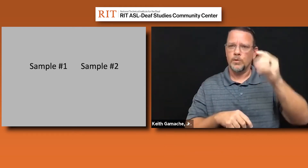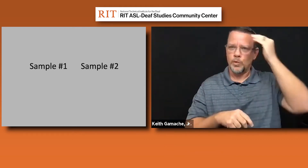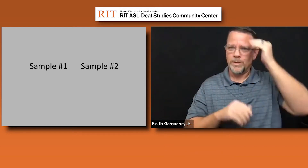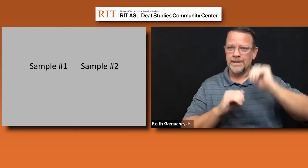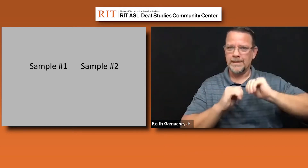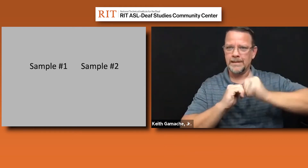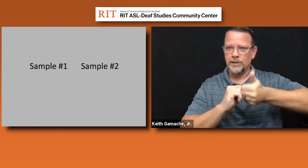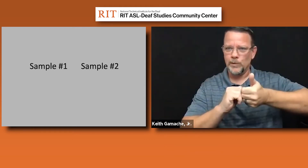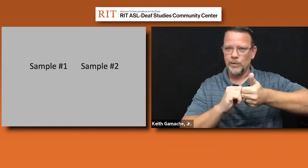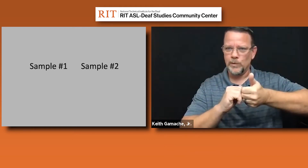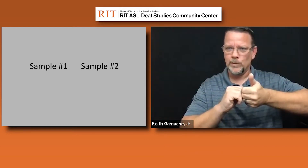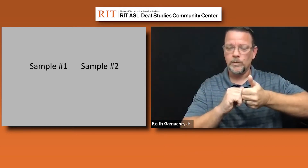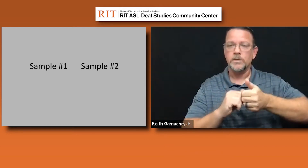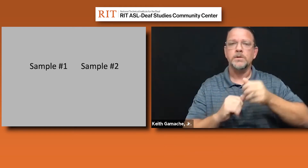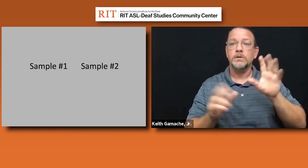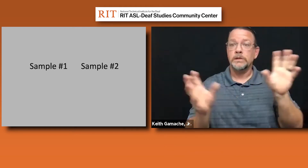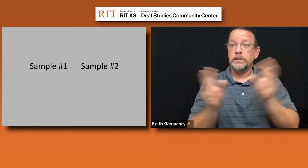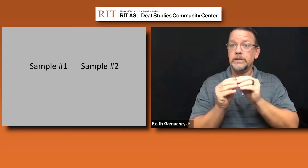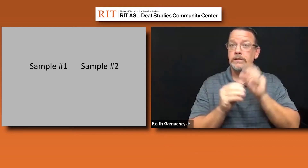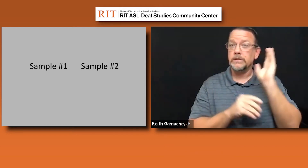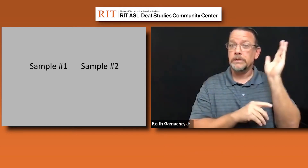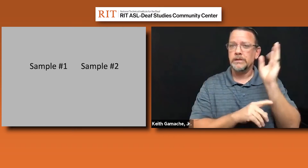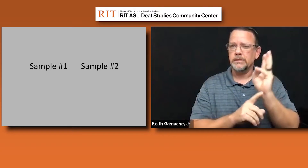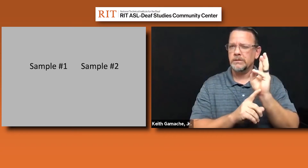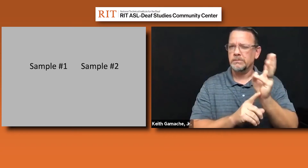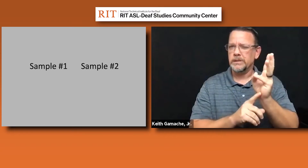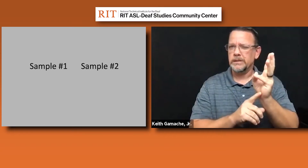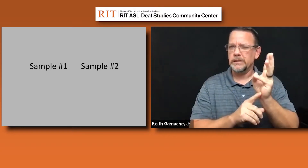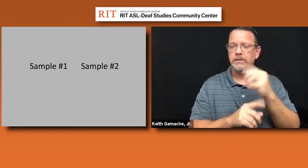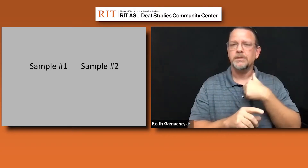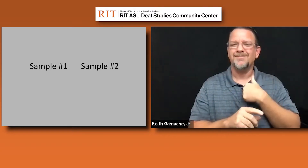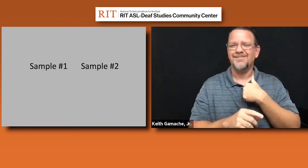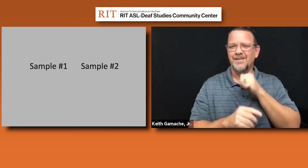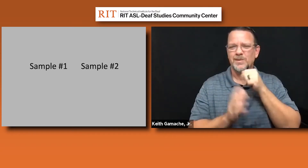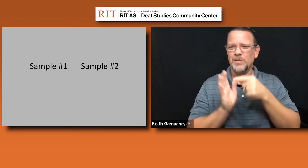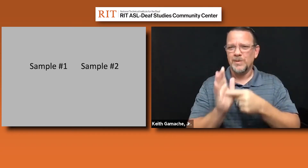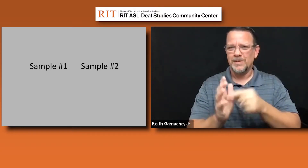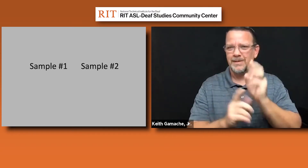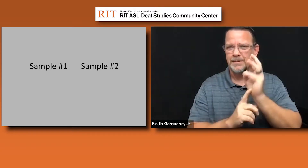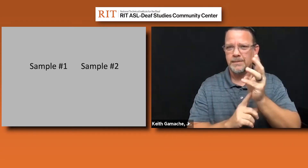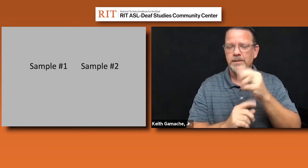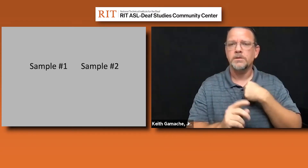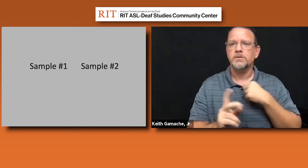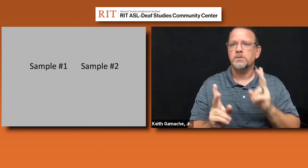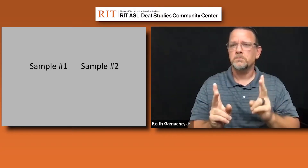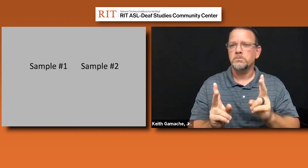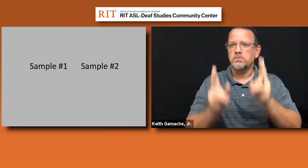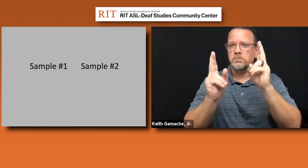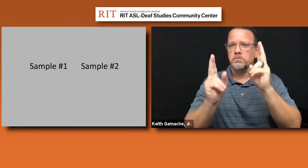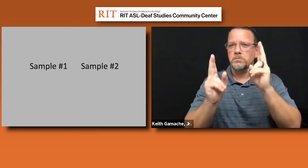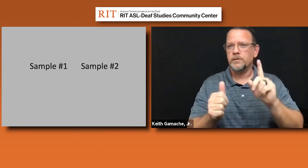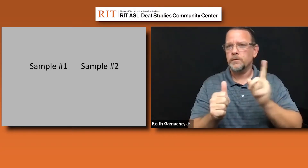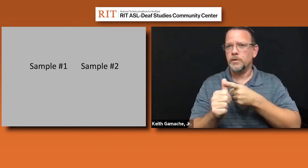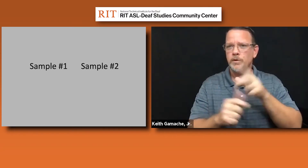and so we're gonna take a look at that, and her video's called "ASL Know-How." It's about 6 minutes long, but I won't show the full 6 minutes.